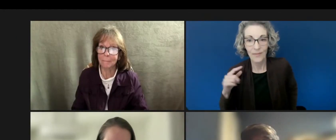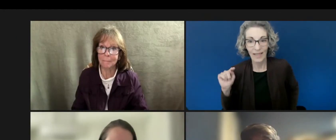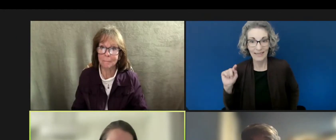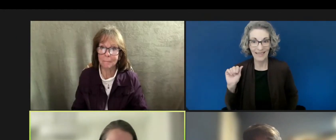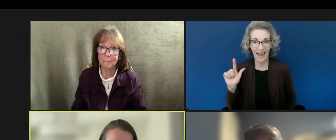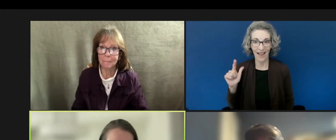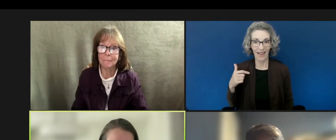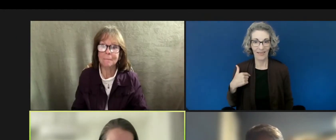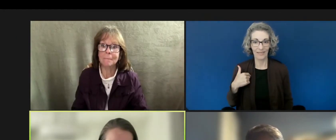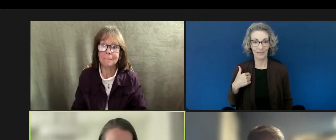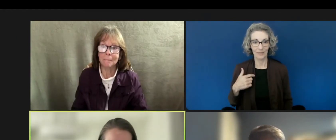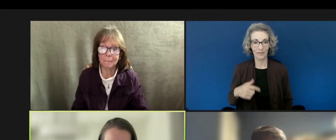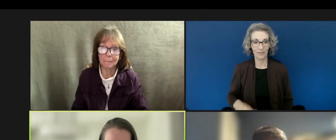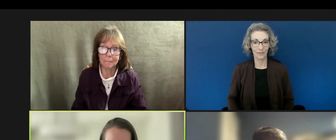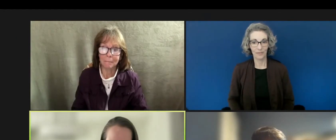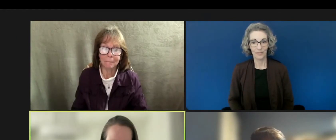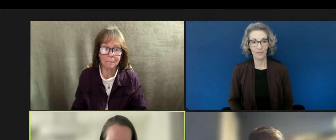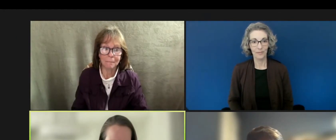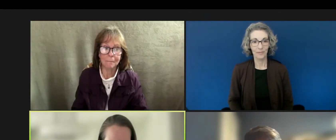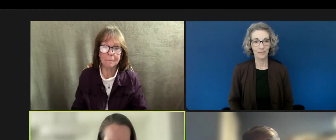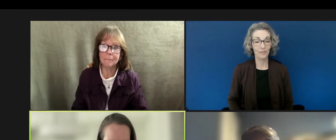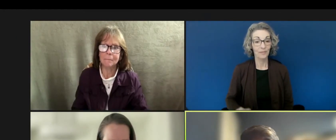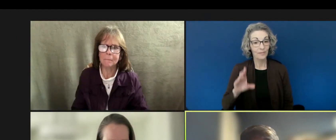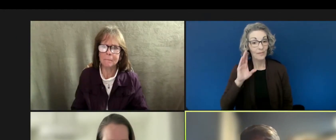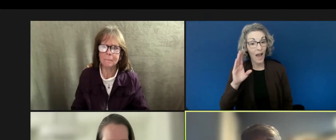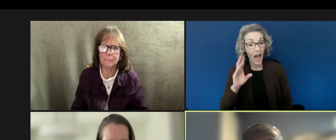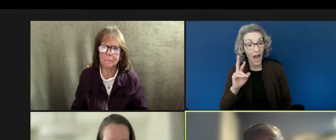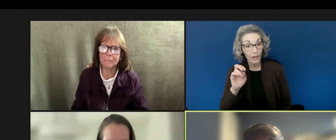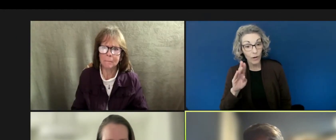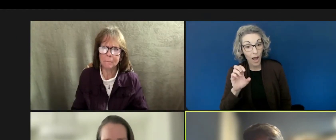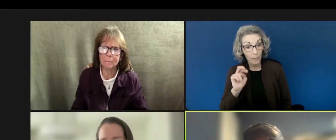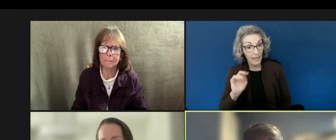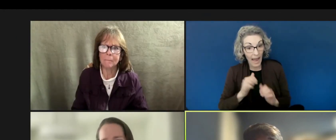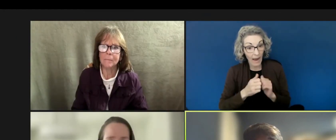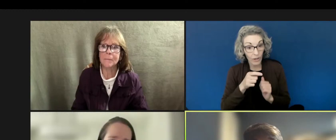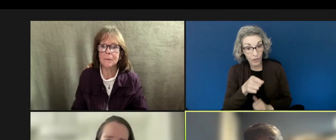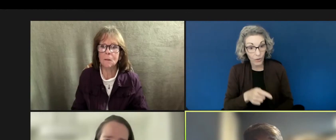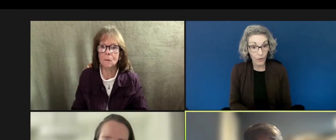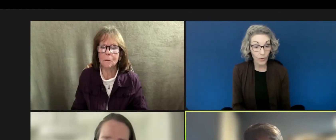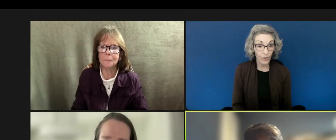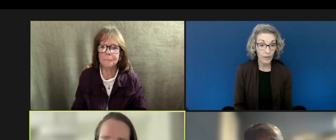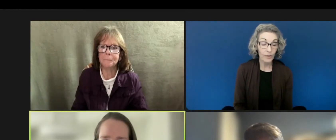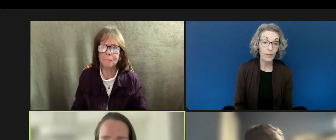Hey Jane. Hey Robin. How are you? I'm pretty well.